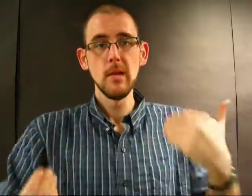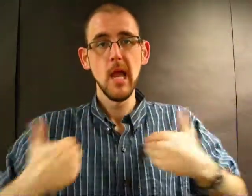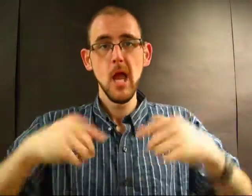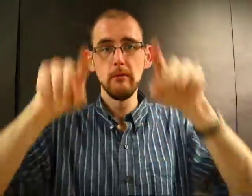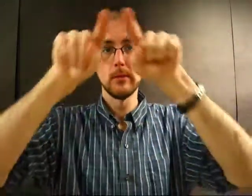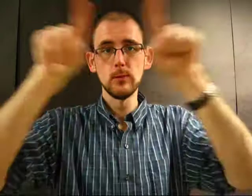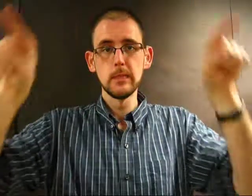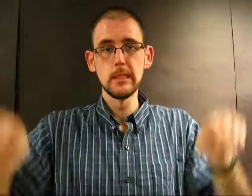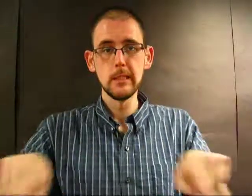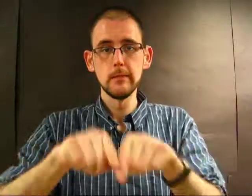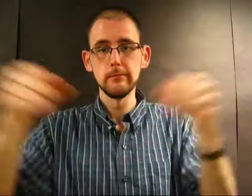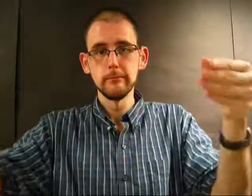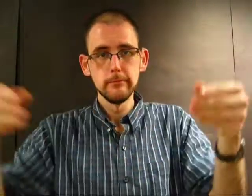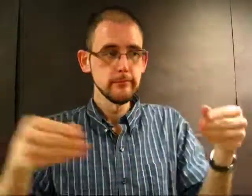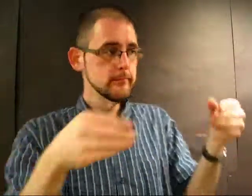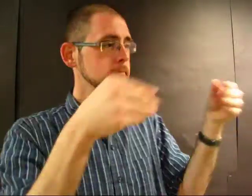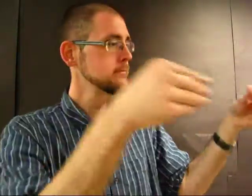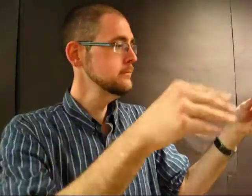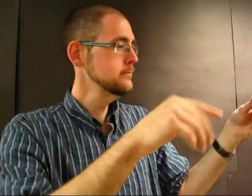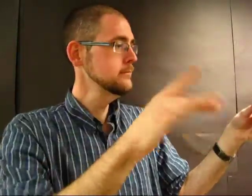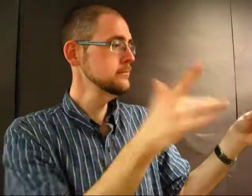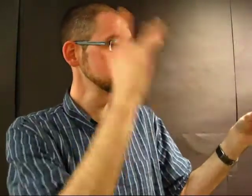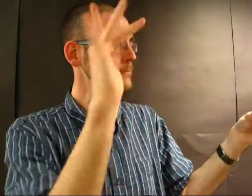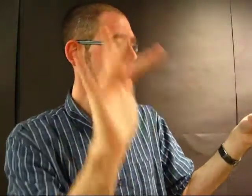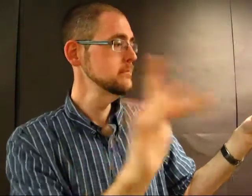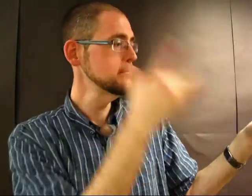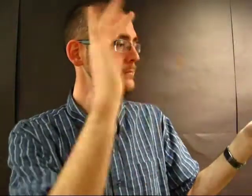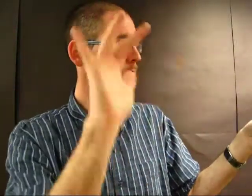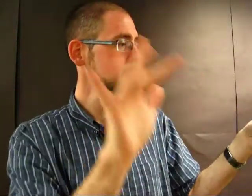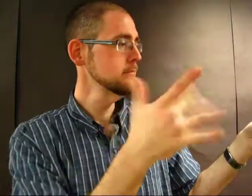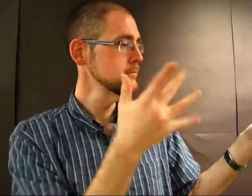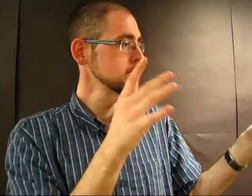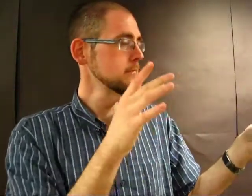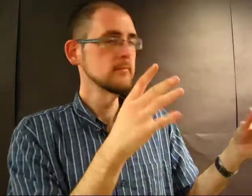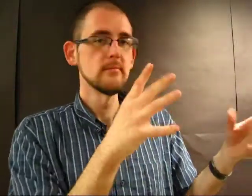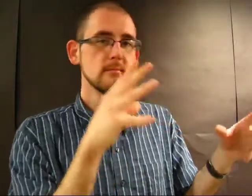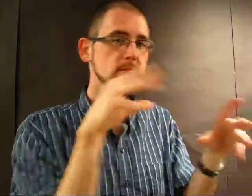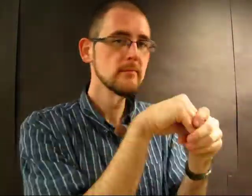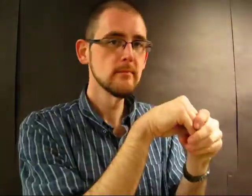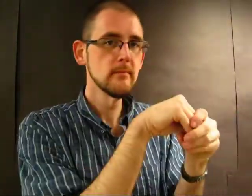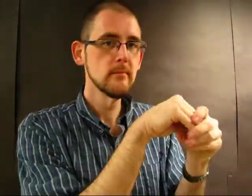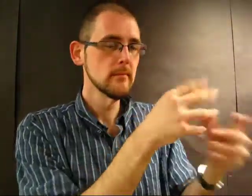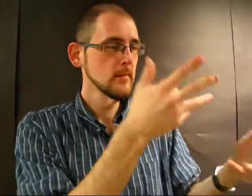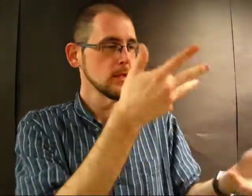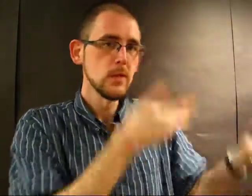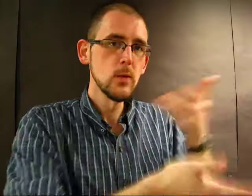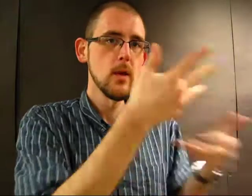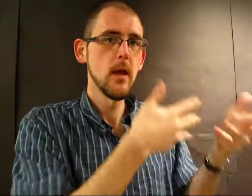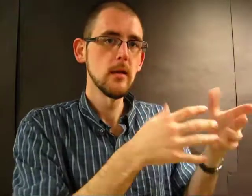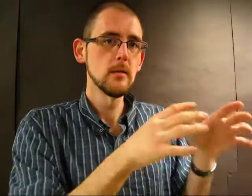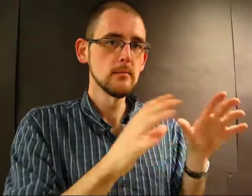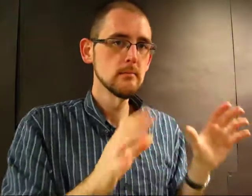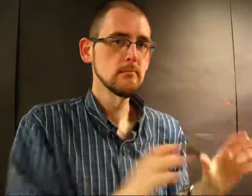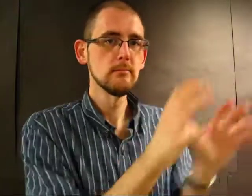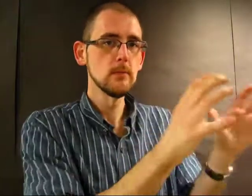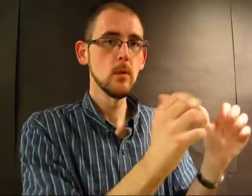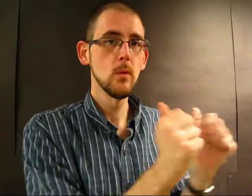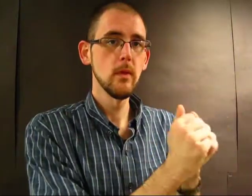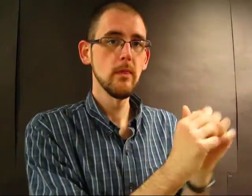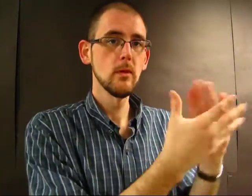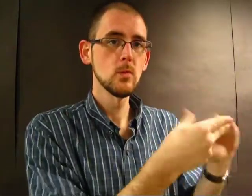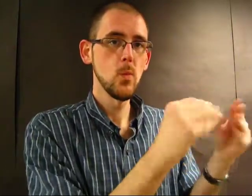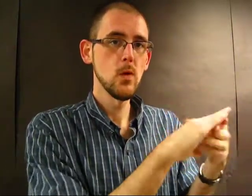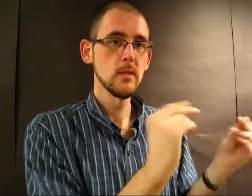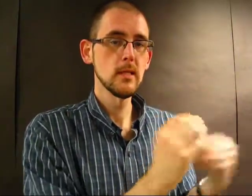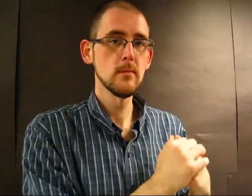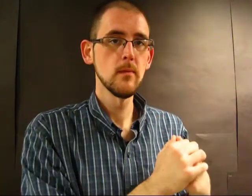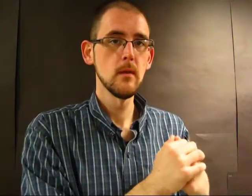Maybe everything would be on screens and promote interactive involvement with a story, for instance.